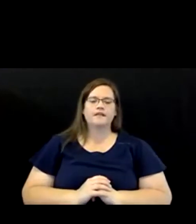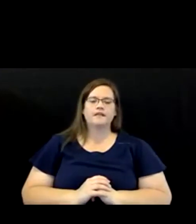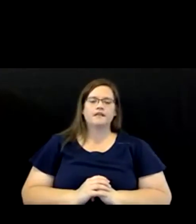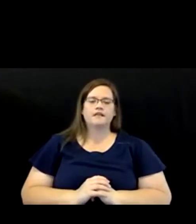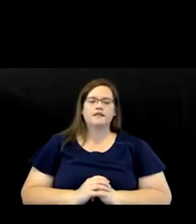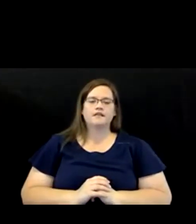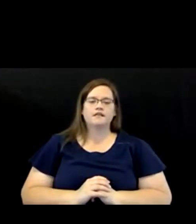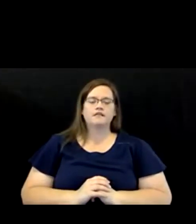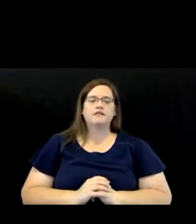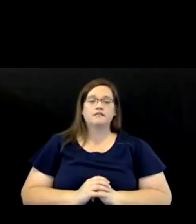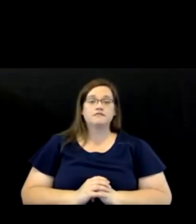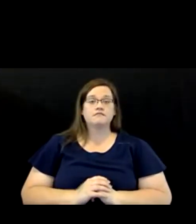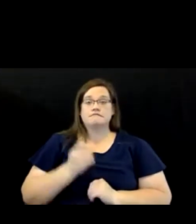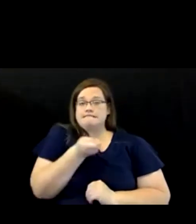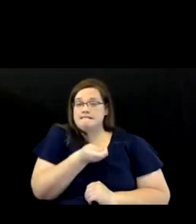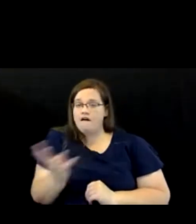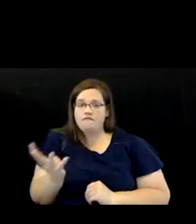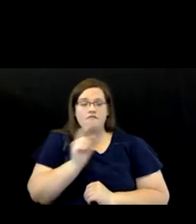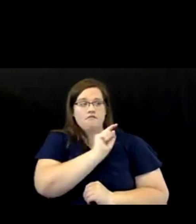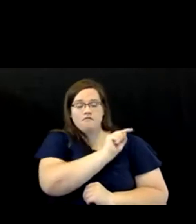A lot of groups are working extensively